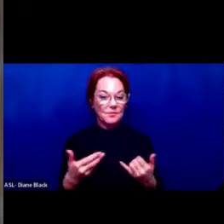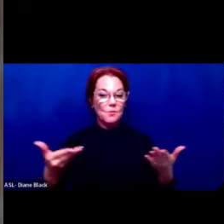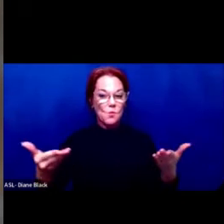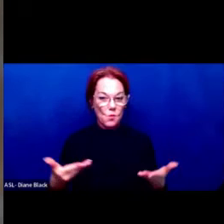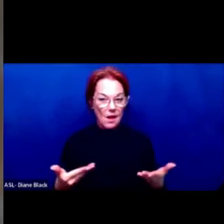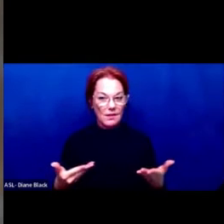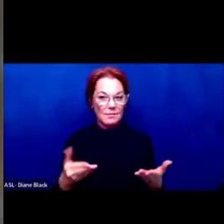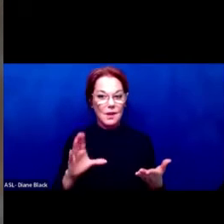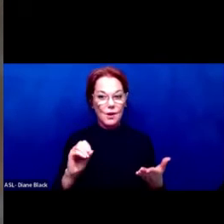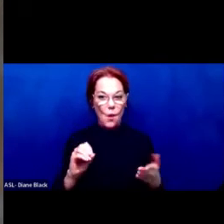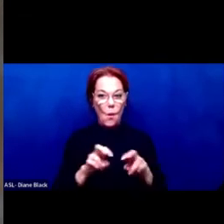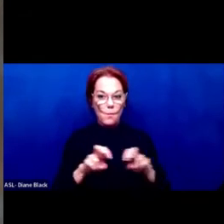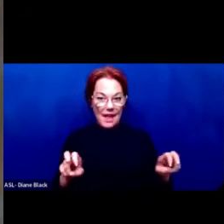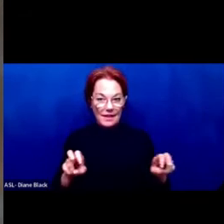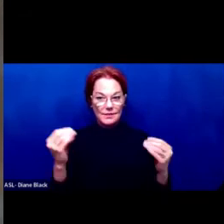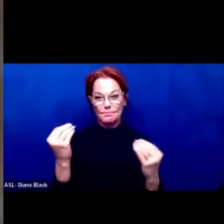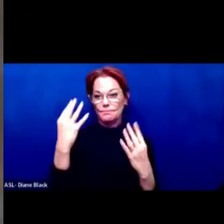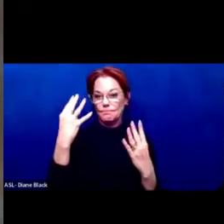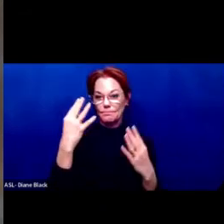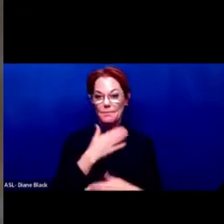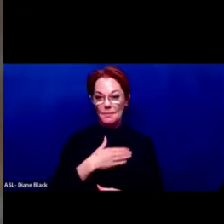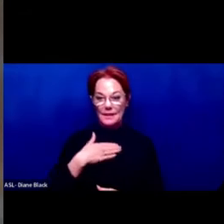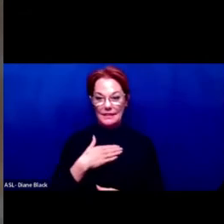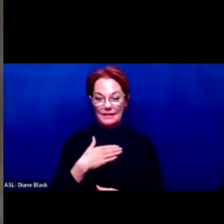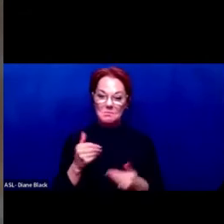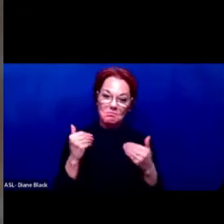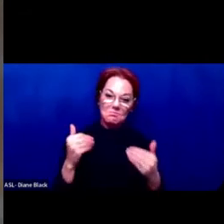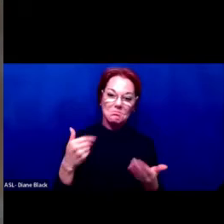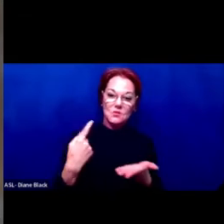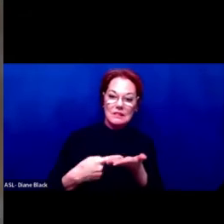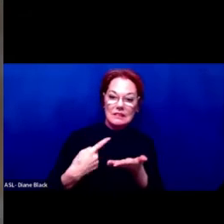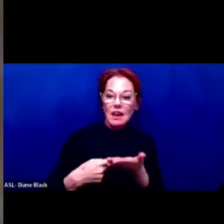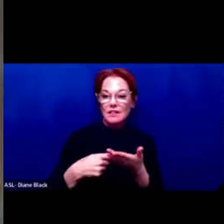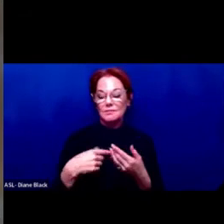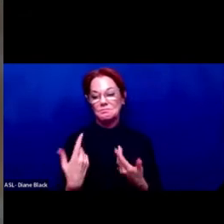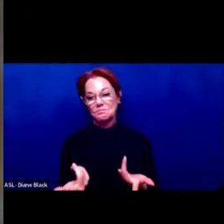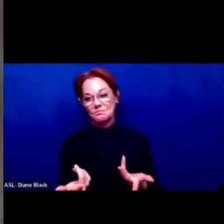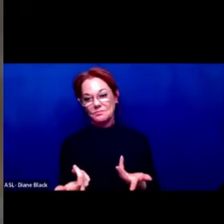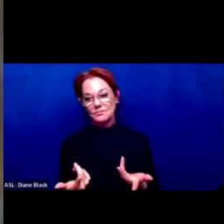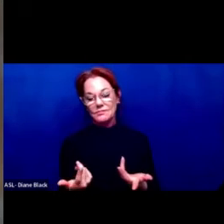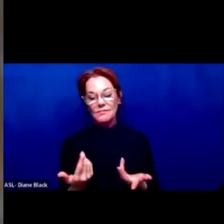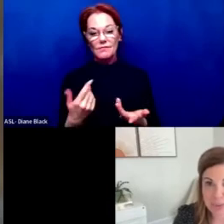panelists to come on camera, please. And we'll have a discussion and talk about the